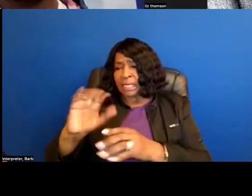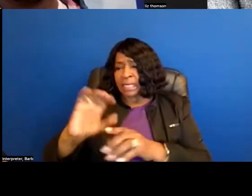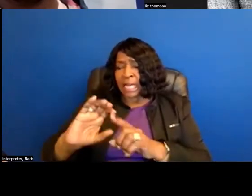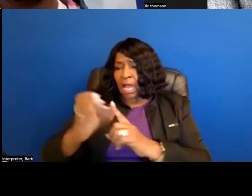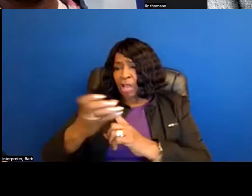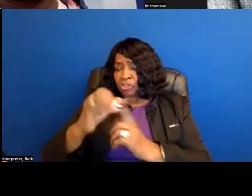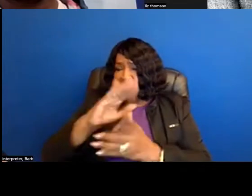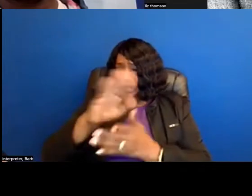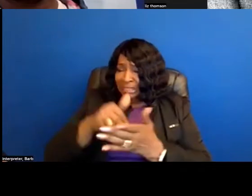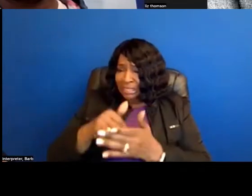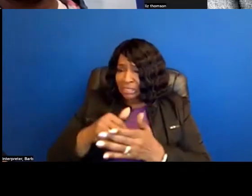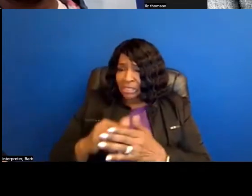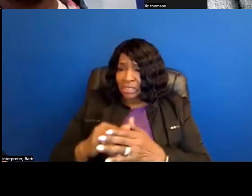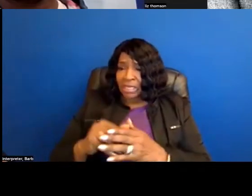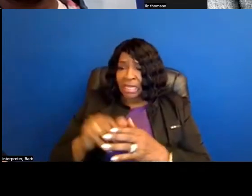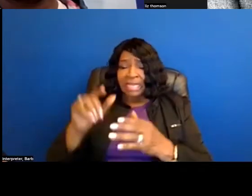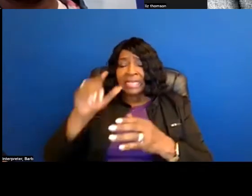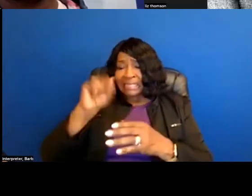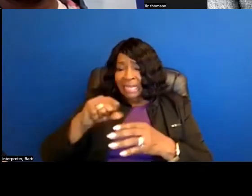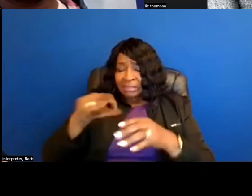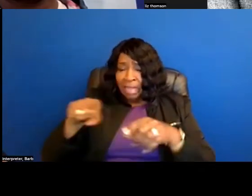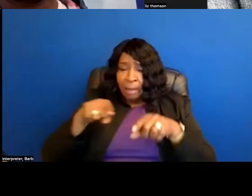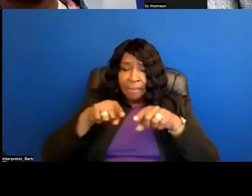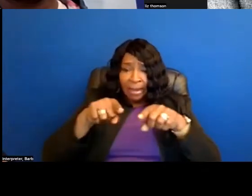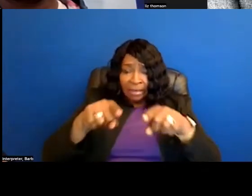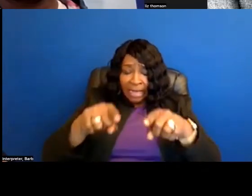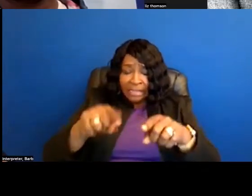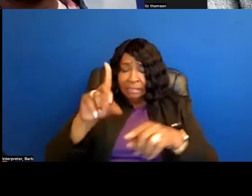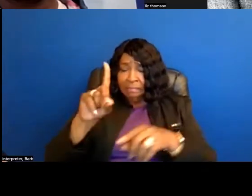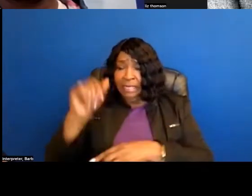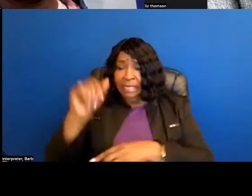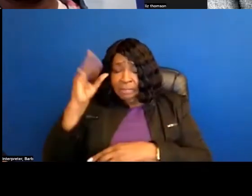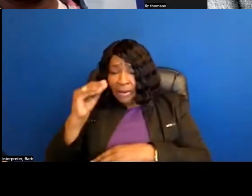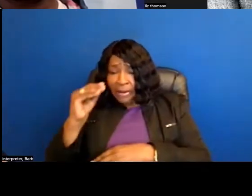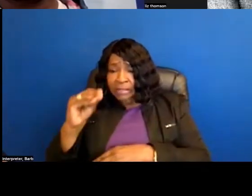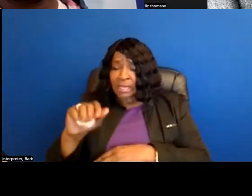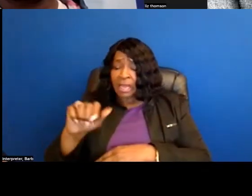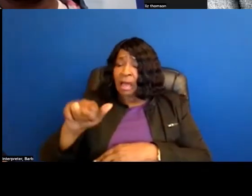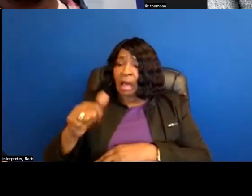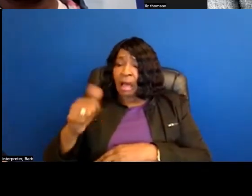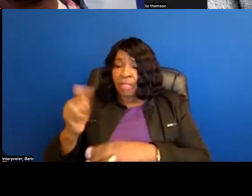there are parallels to the disability experience, like other cultural centers on campus,